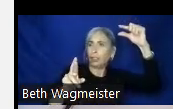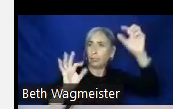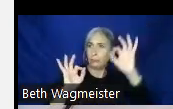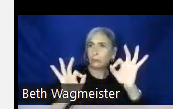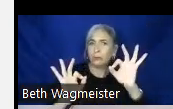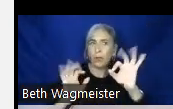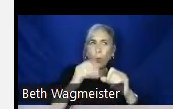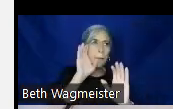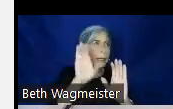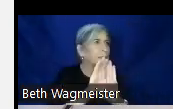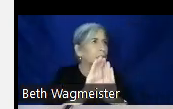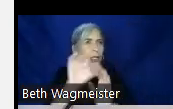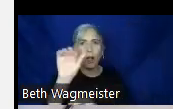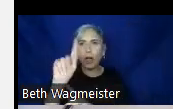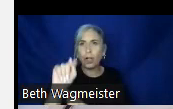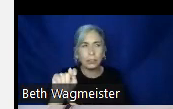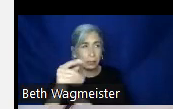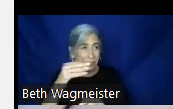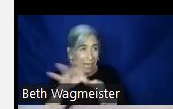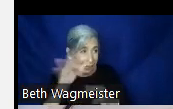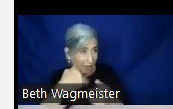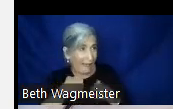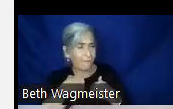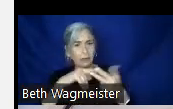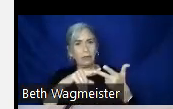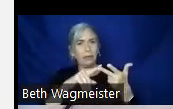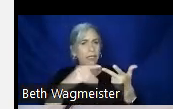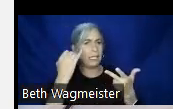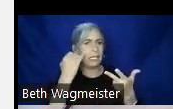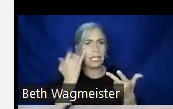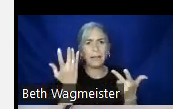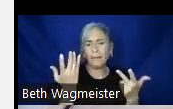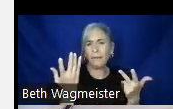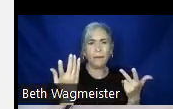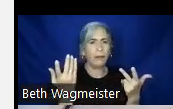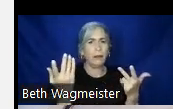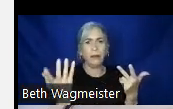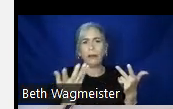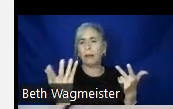alternatives in a certain use case, is the alternative still good? That sort of stuff.